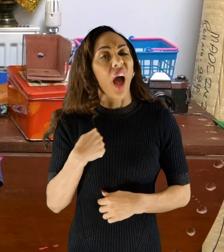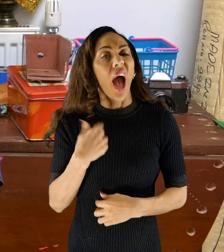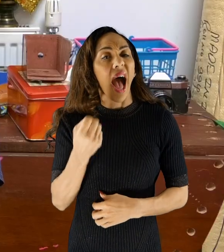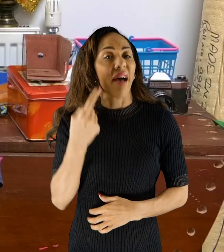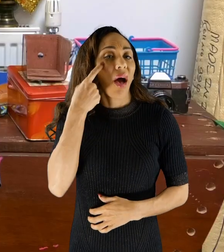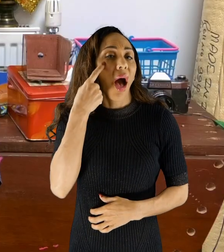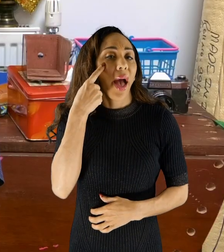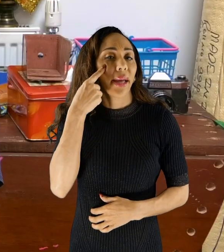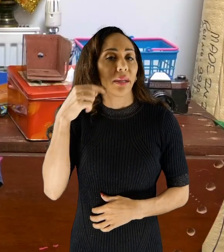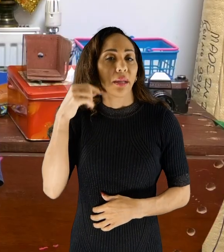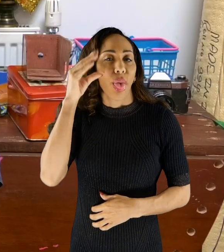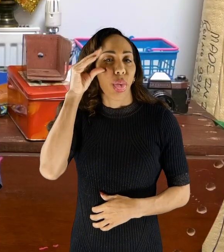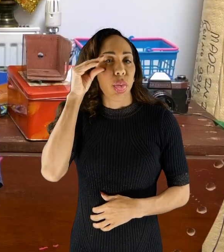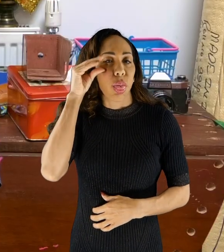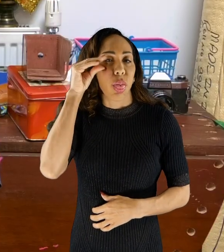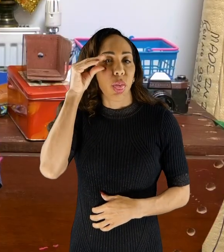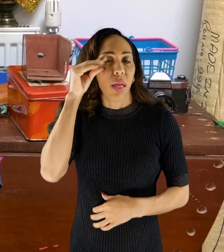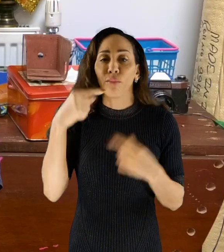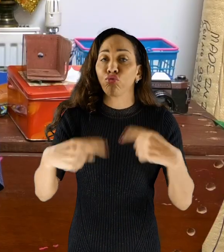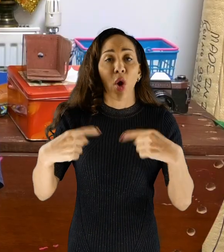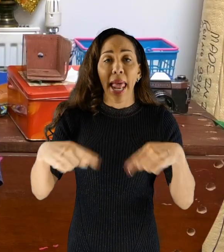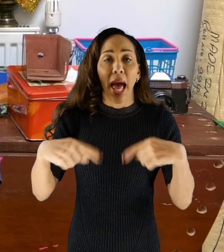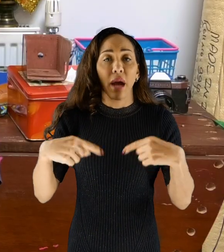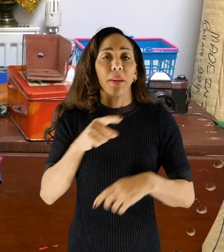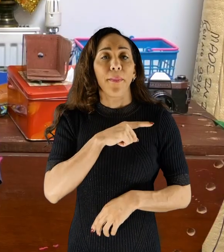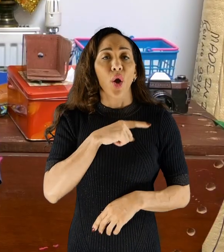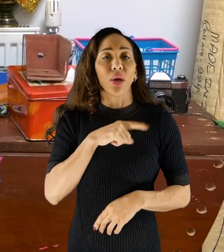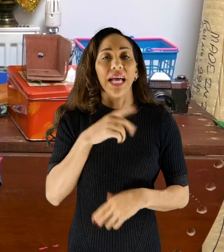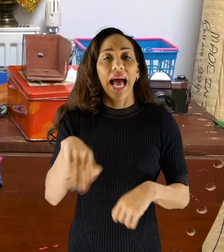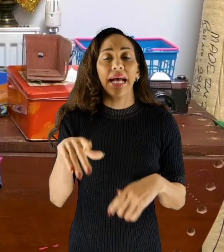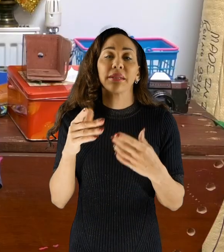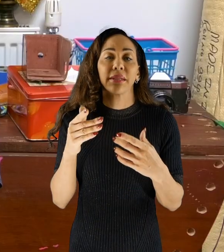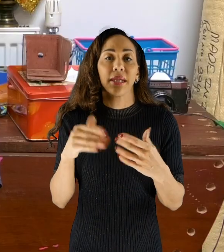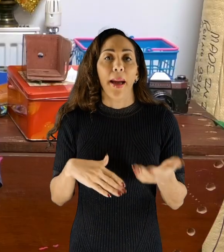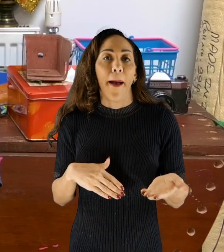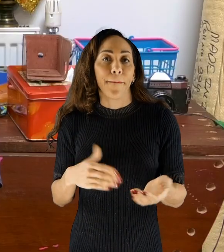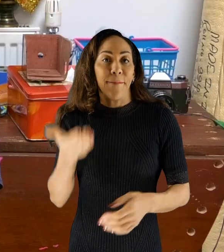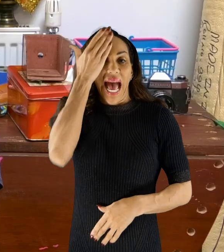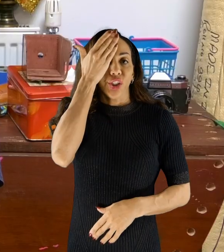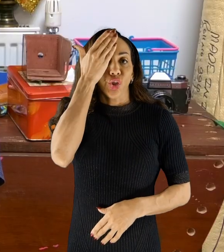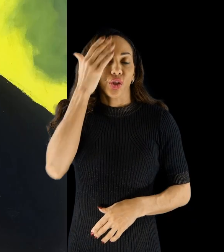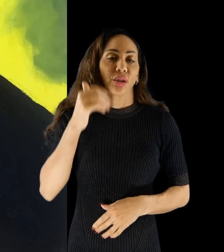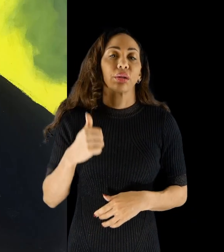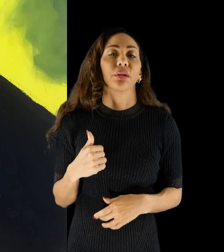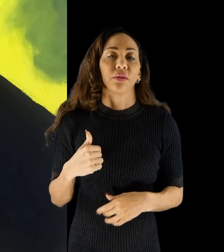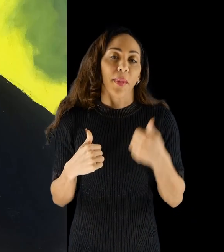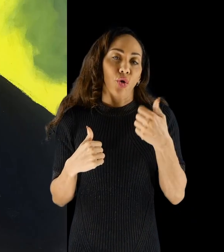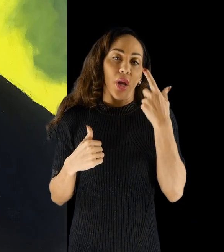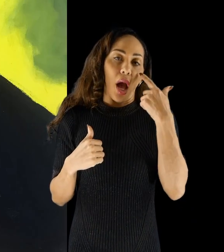happened was I have a lazy eye so I wasn't allowed to do PE because they'd patched my other eye, my good eye. So they'd leave me in the classroom by